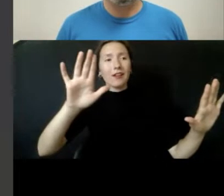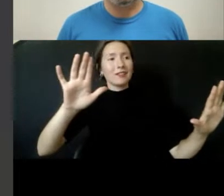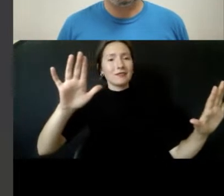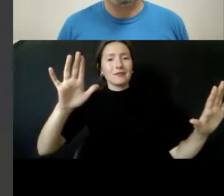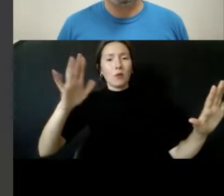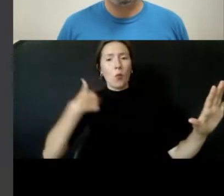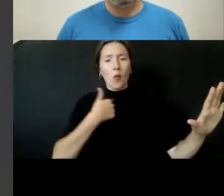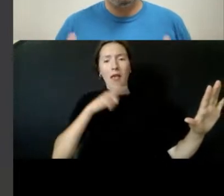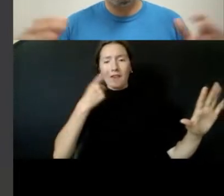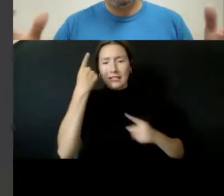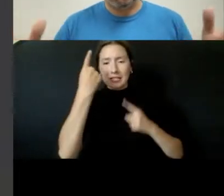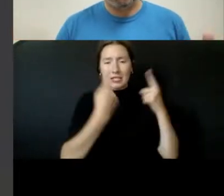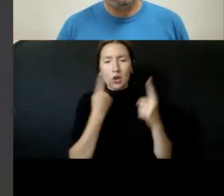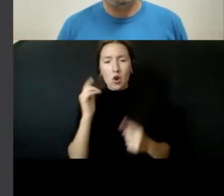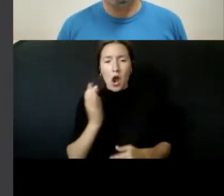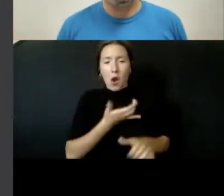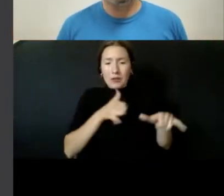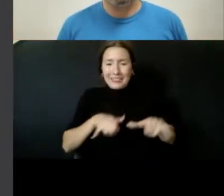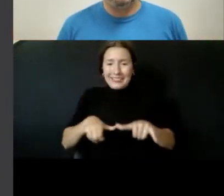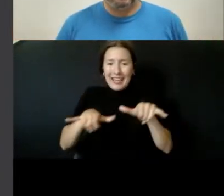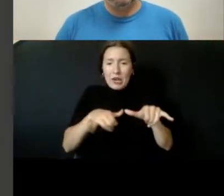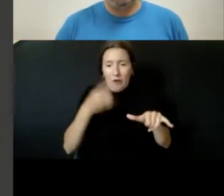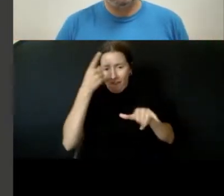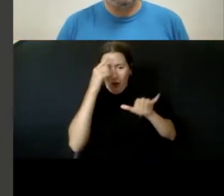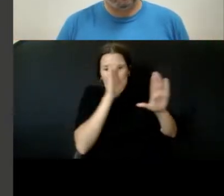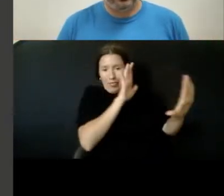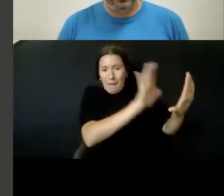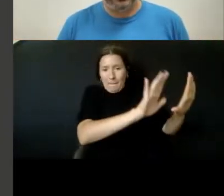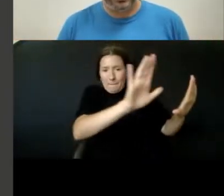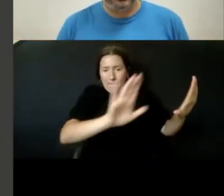set of standards it's like we're going to write alt text for every image and we're going to do it